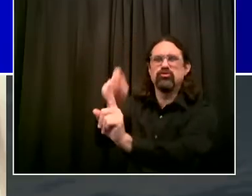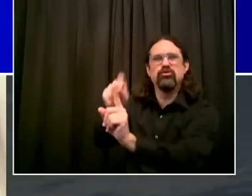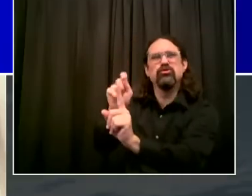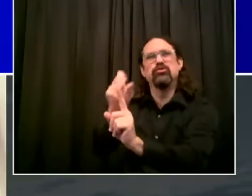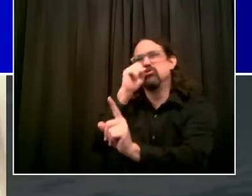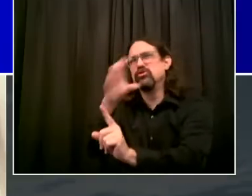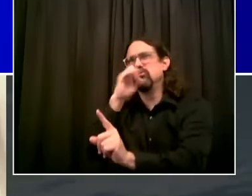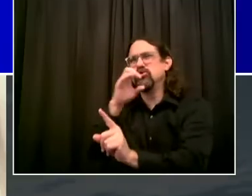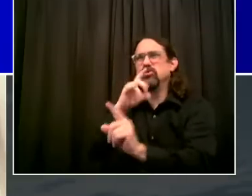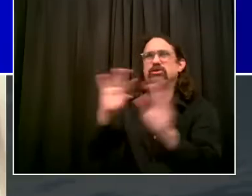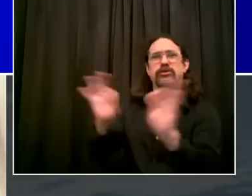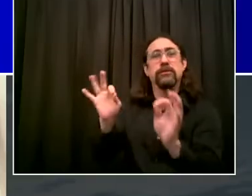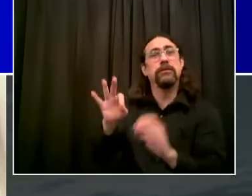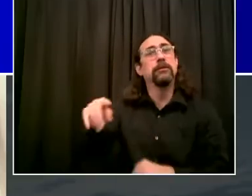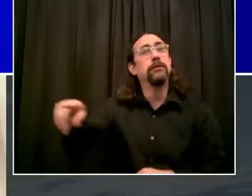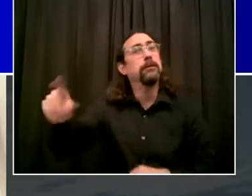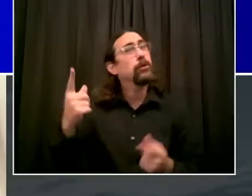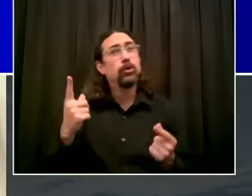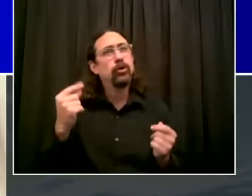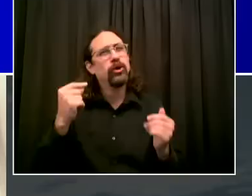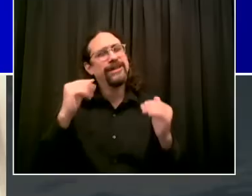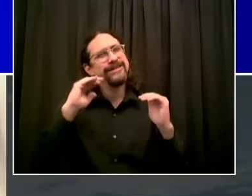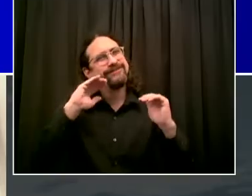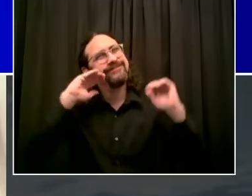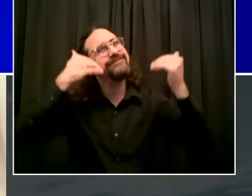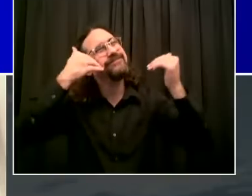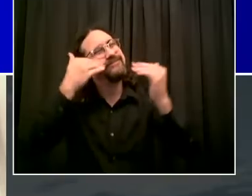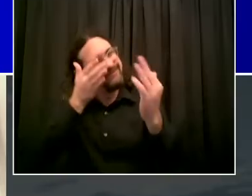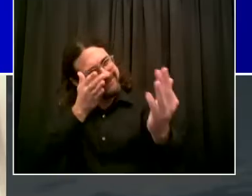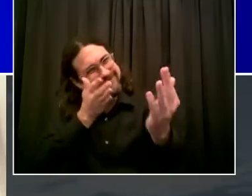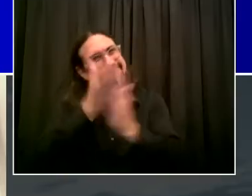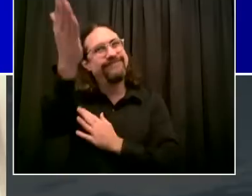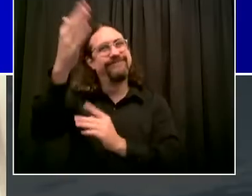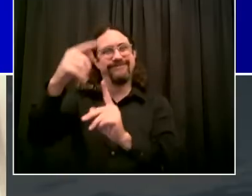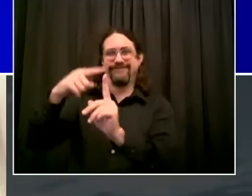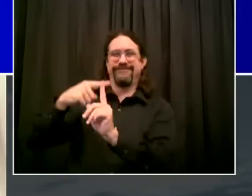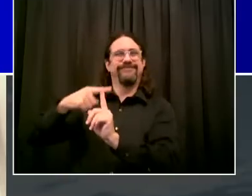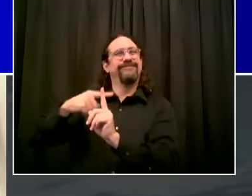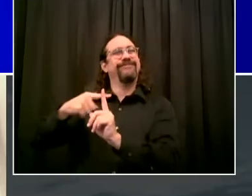ATTACK, BUT THEYEY KEPT GOING THROUGH EVERYTHING. SHE WAS, IN SO